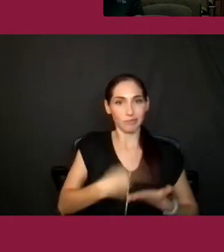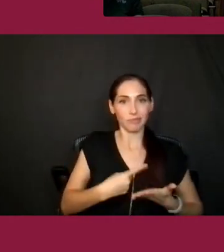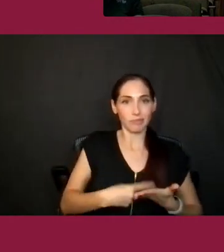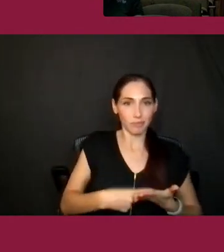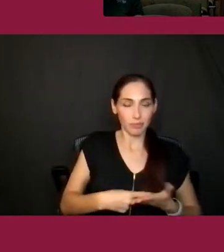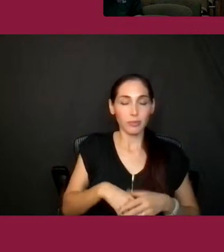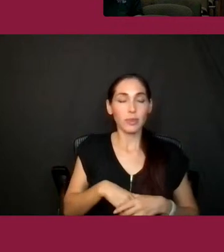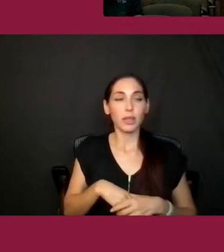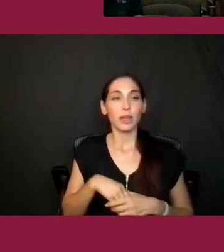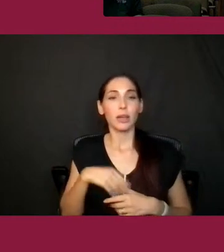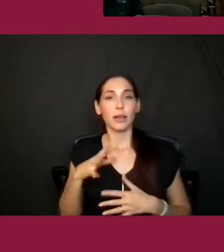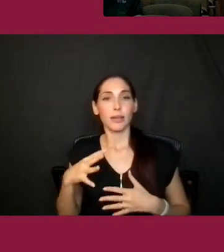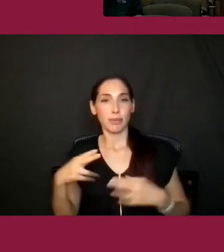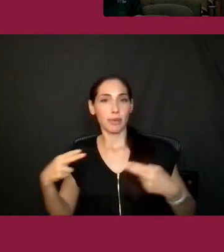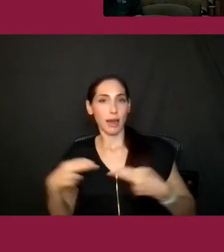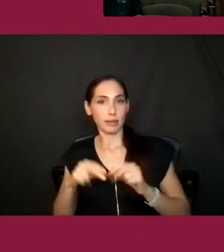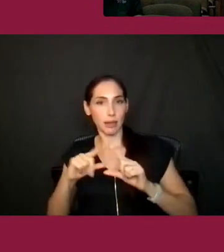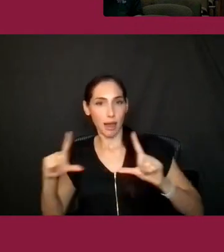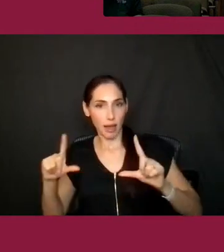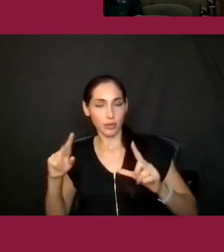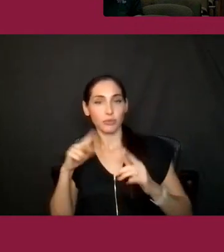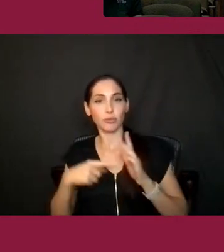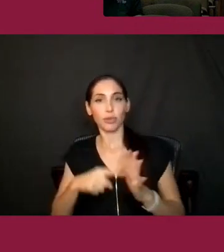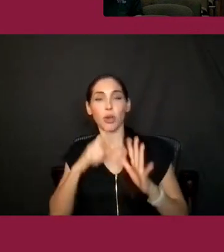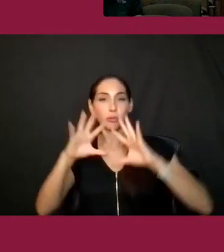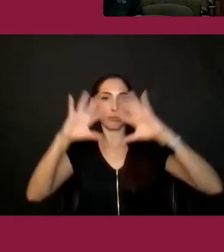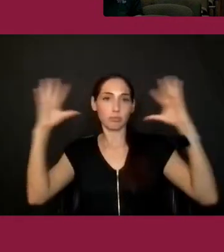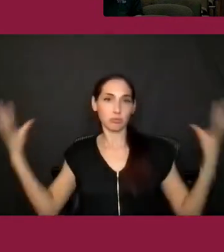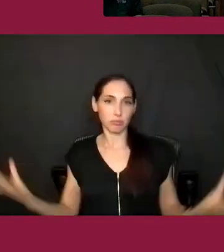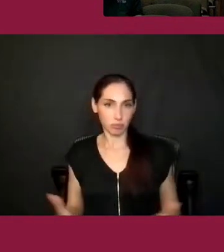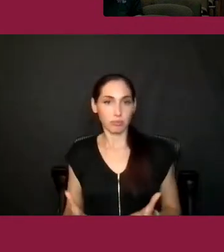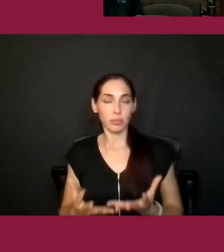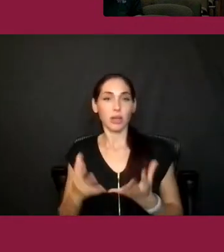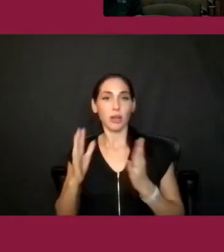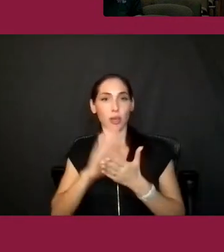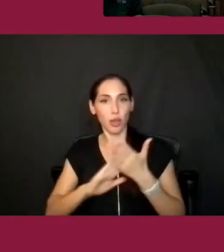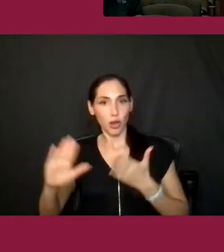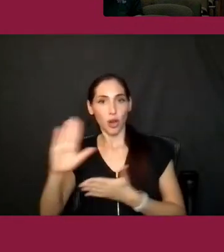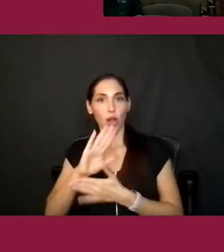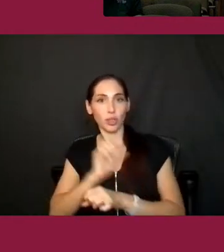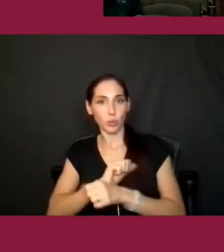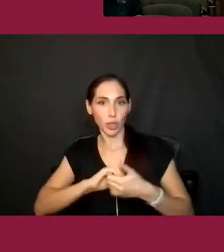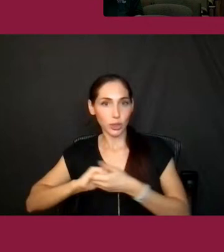This slide culminates with the bird's eye view of the college taking into action and working together to meet the needs of the students.